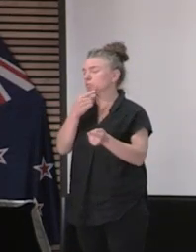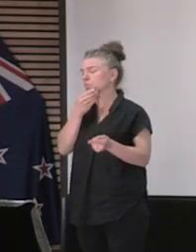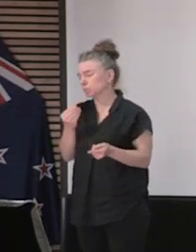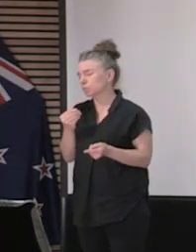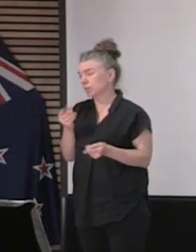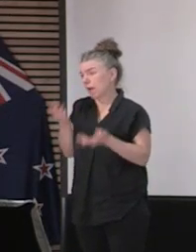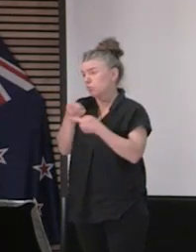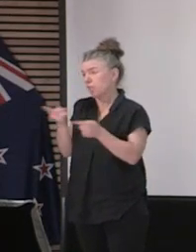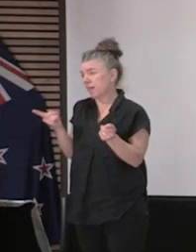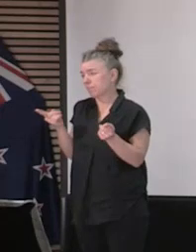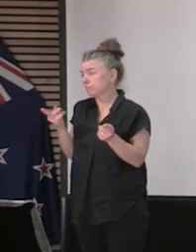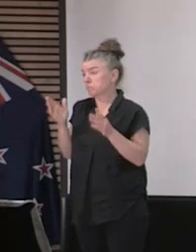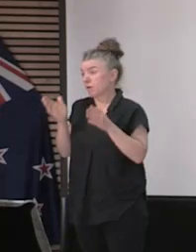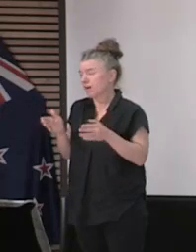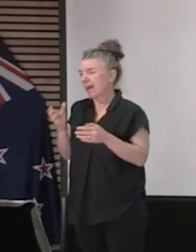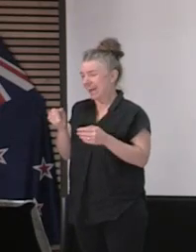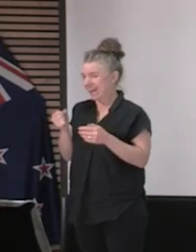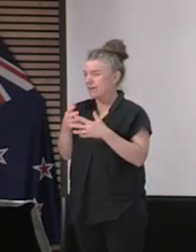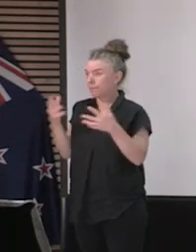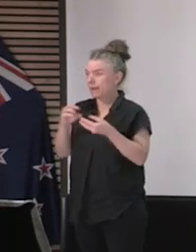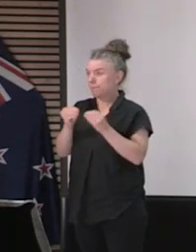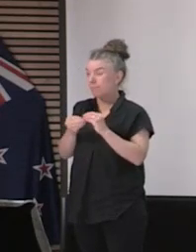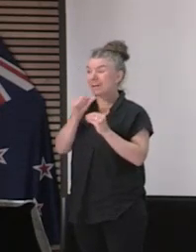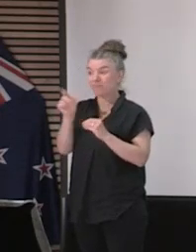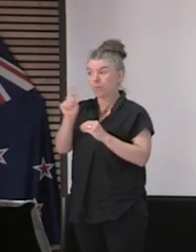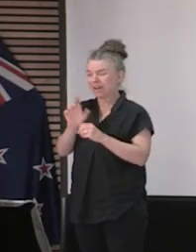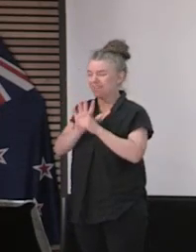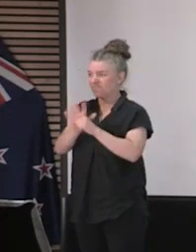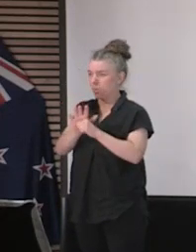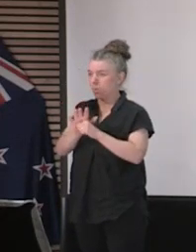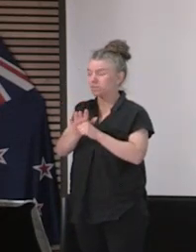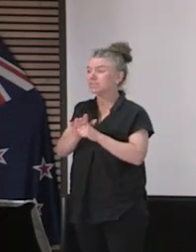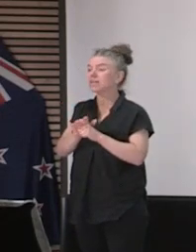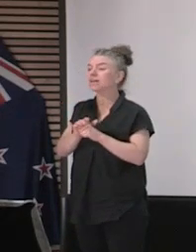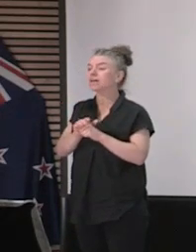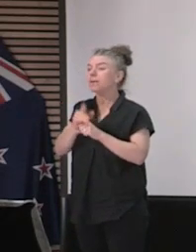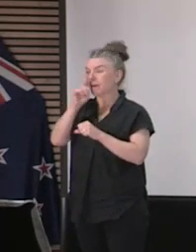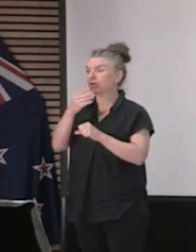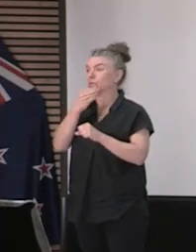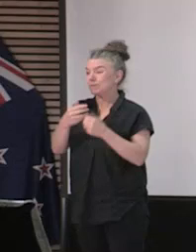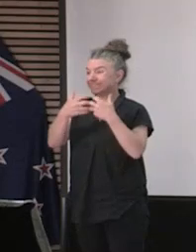There are hugeissues with forcing people touse apps that track theirmovements, as you can imagine.